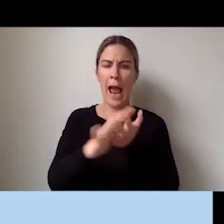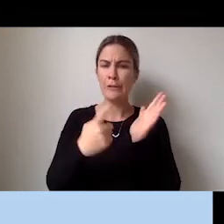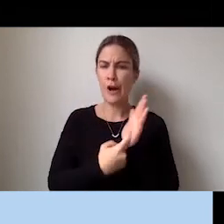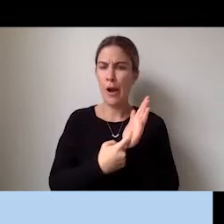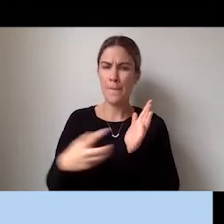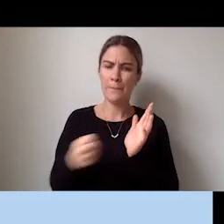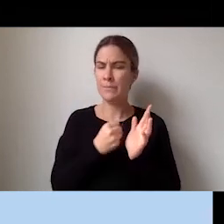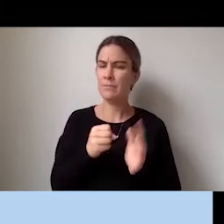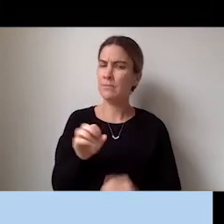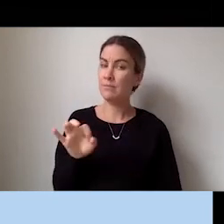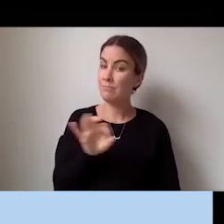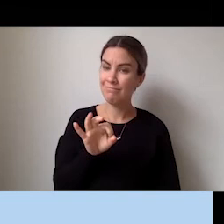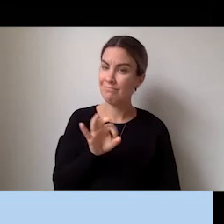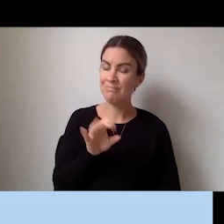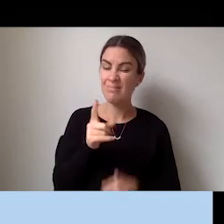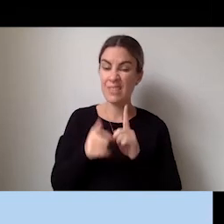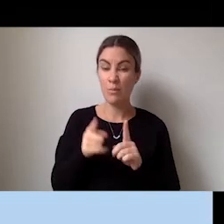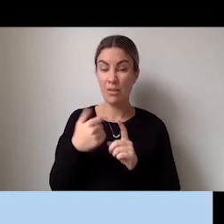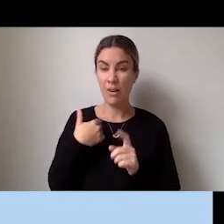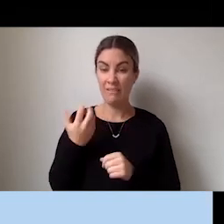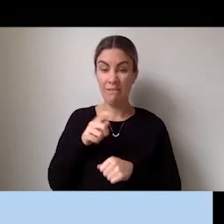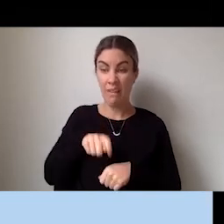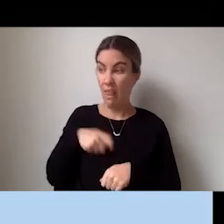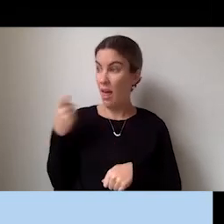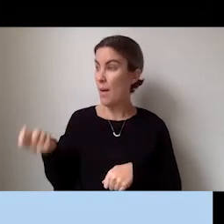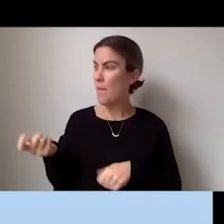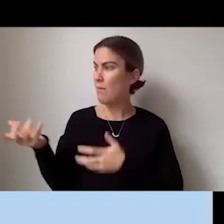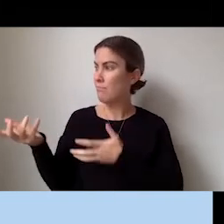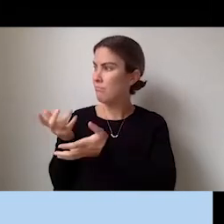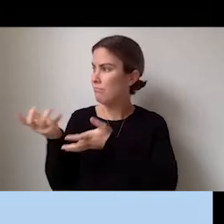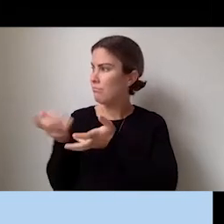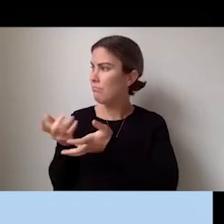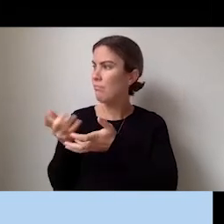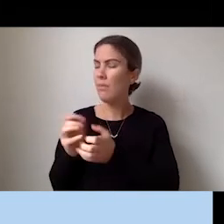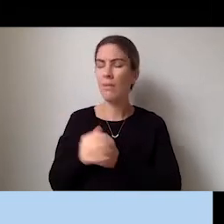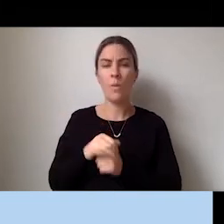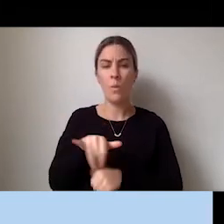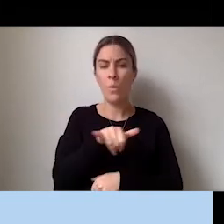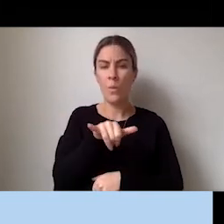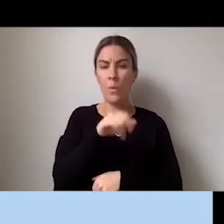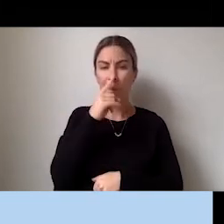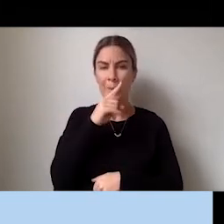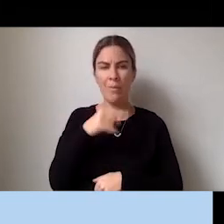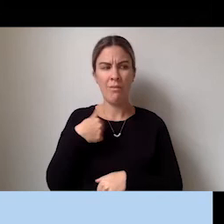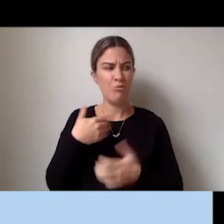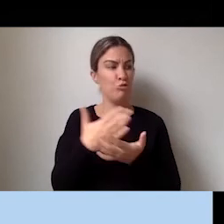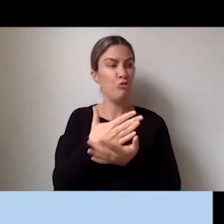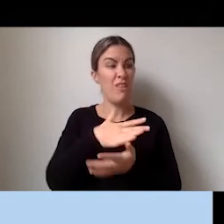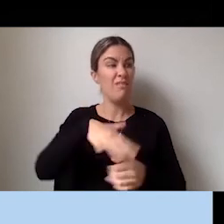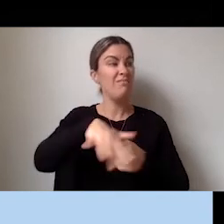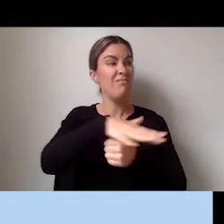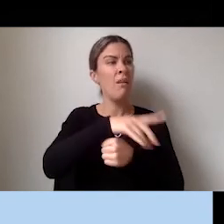Sometimes it can involve neighbours or people you share spaces with.